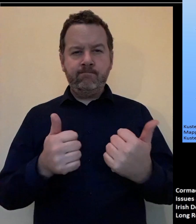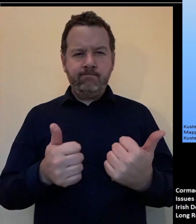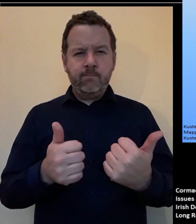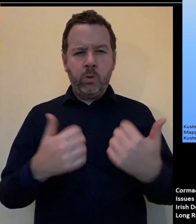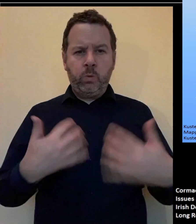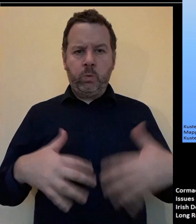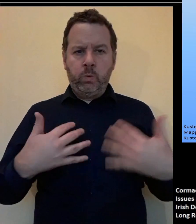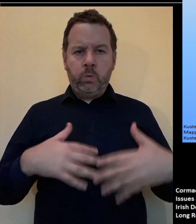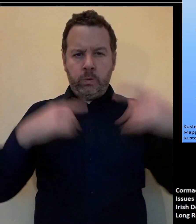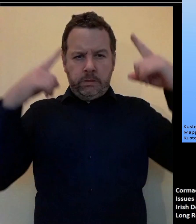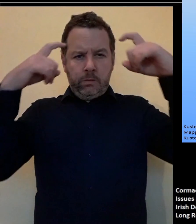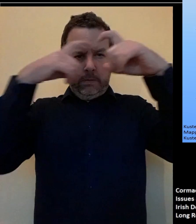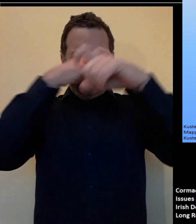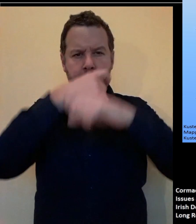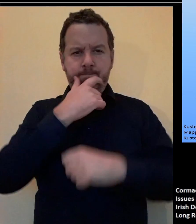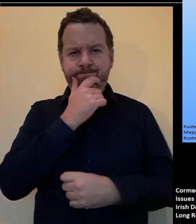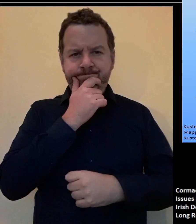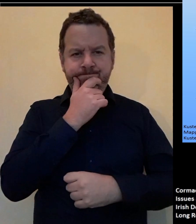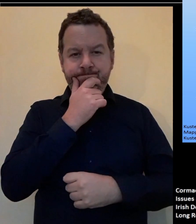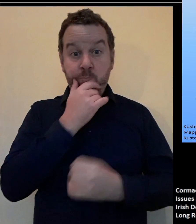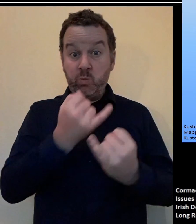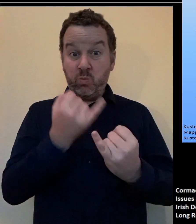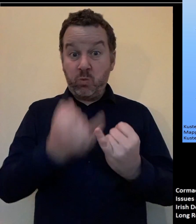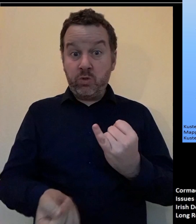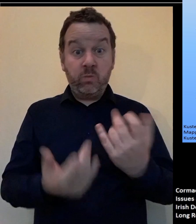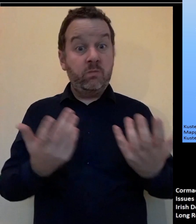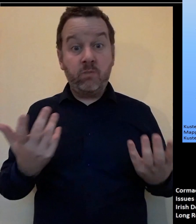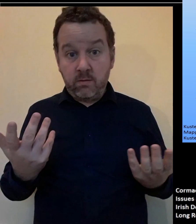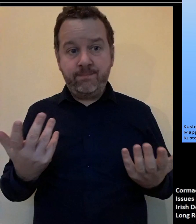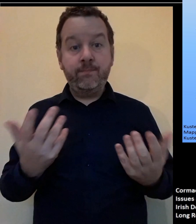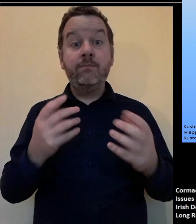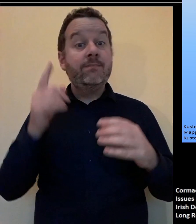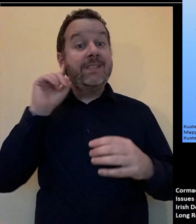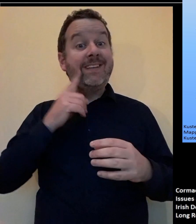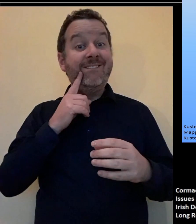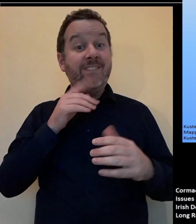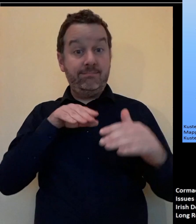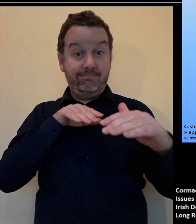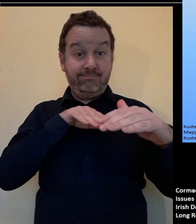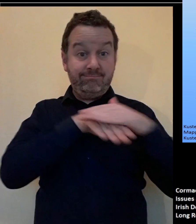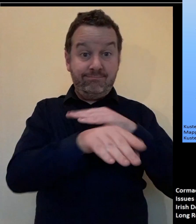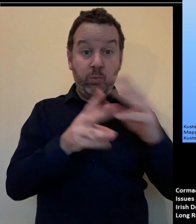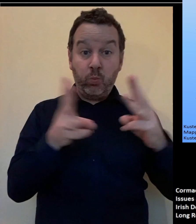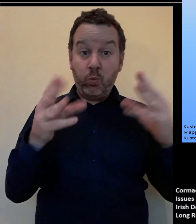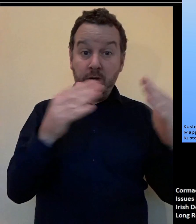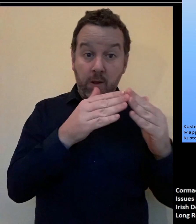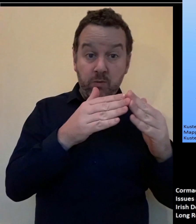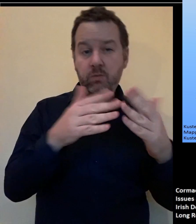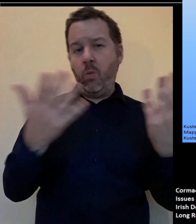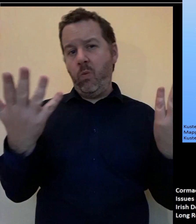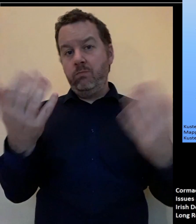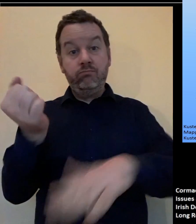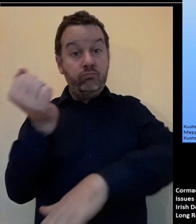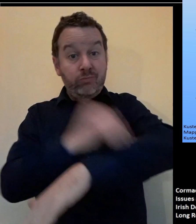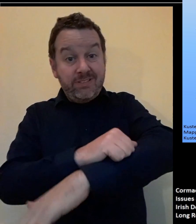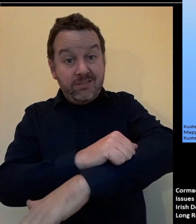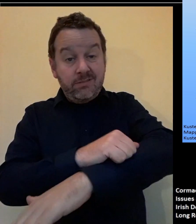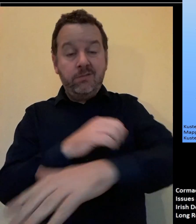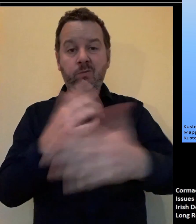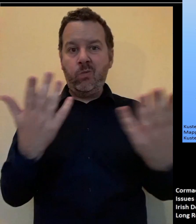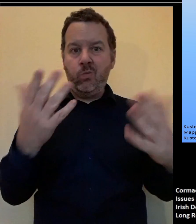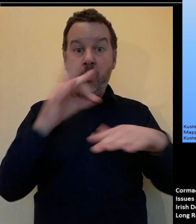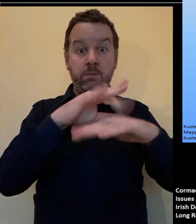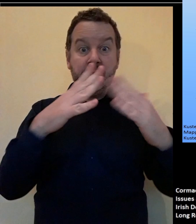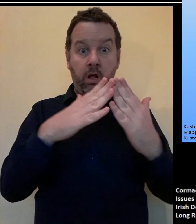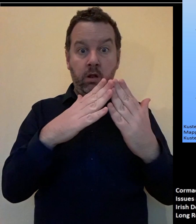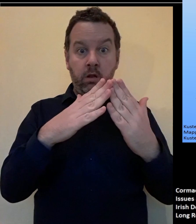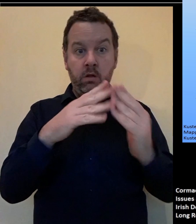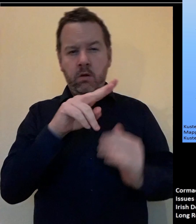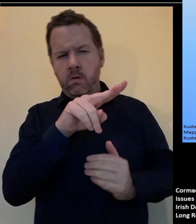What complicates matters even further is how individual deaf workhouse inmates, prisoners or patients